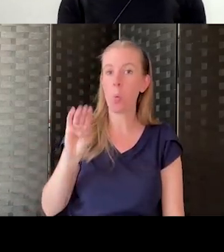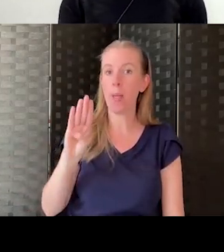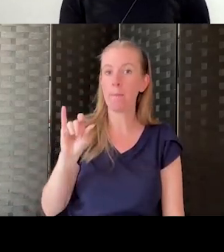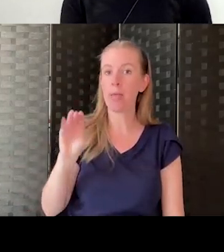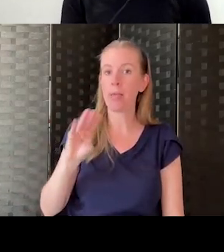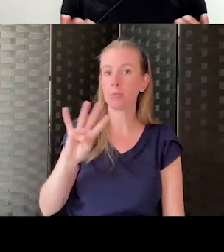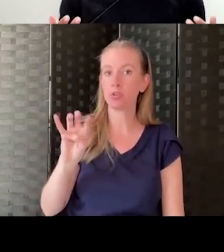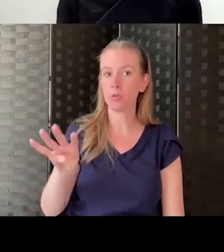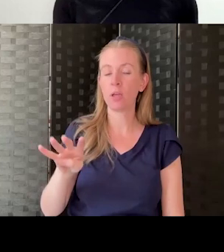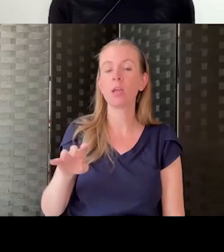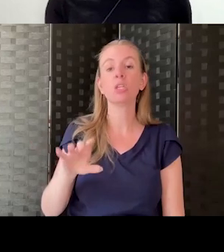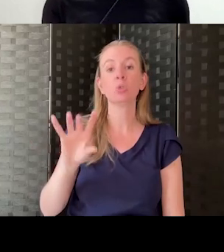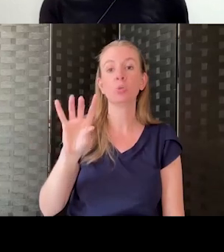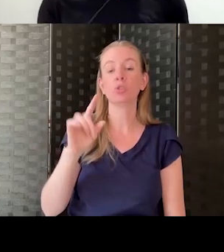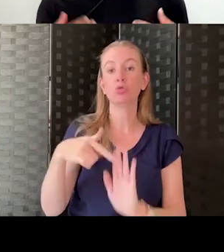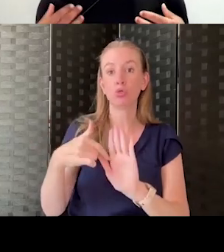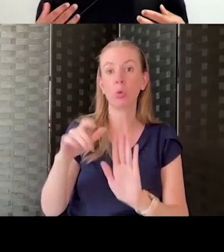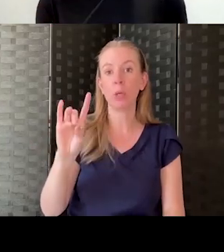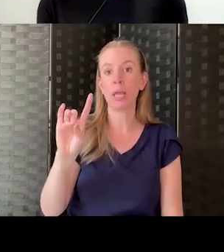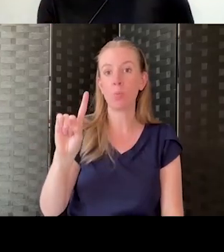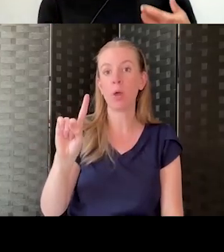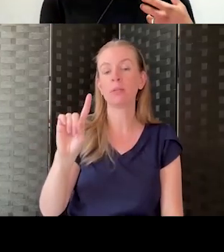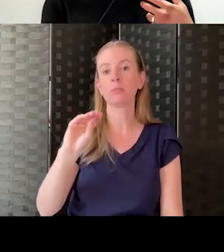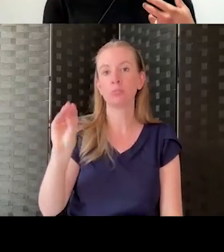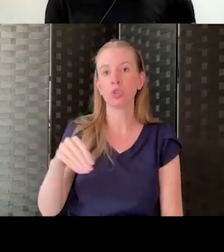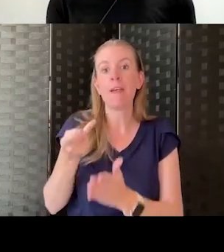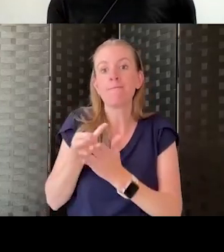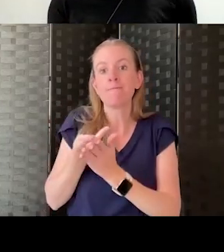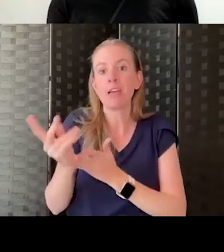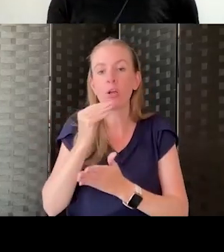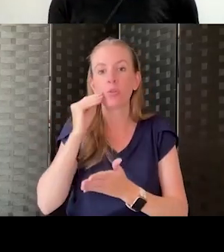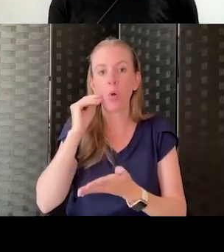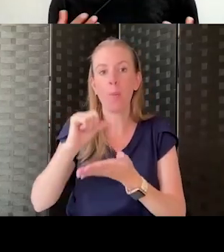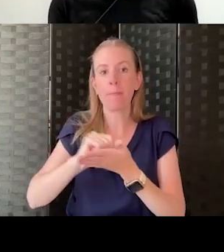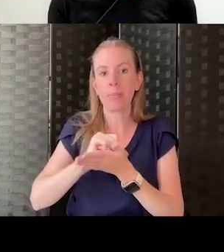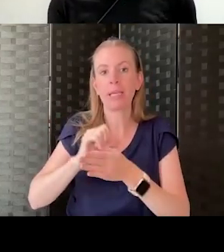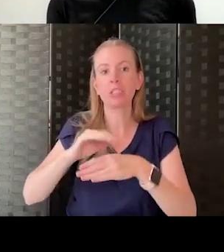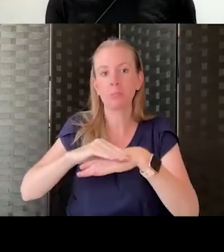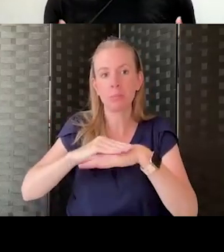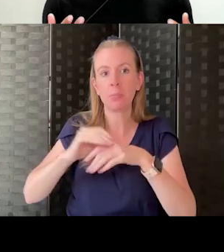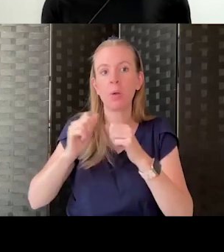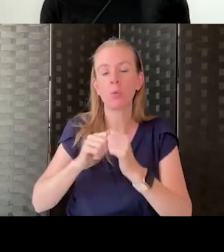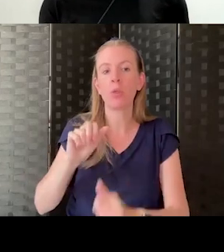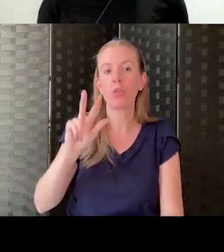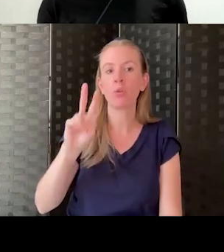home pages failed contrast minimums with the average of 34. 5 distinct instances of low